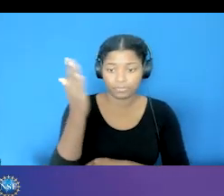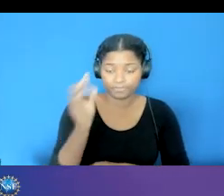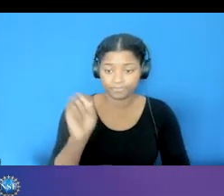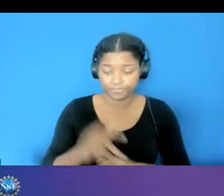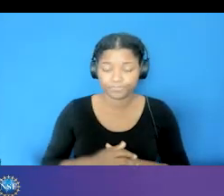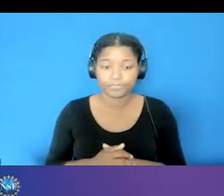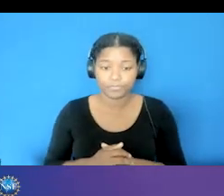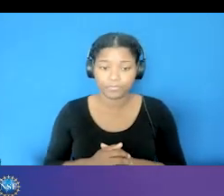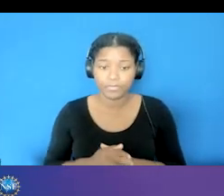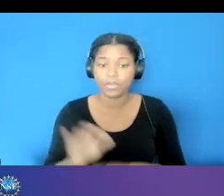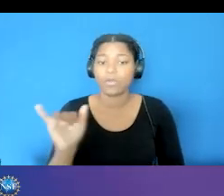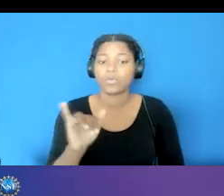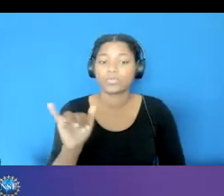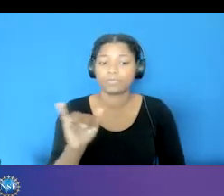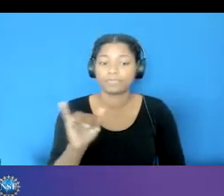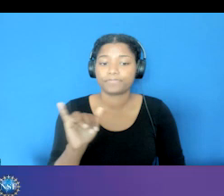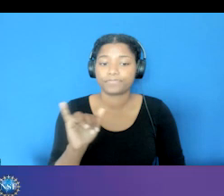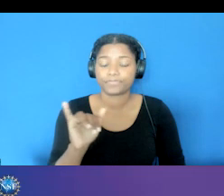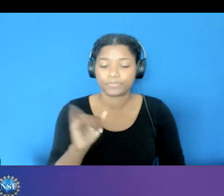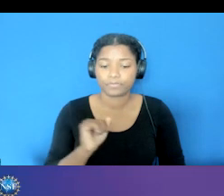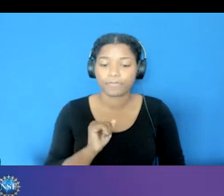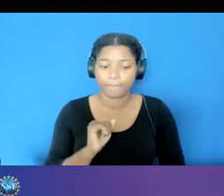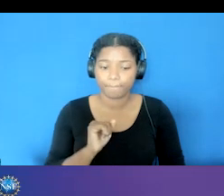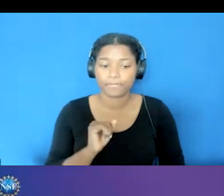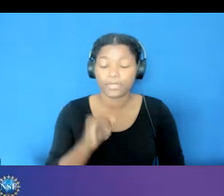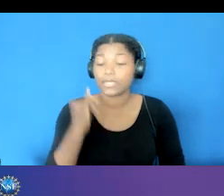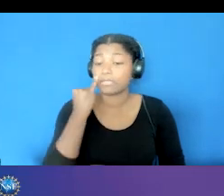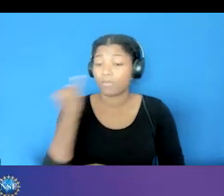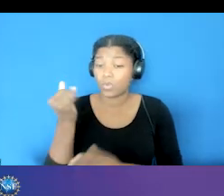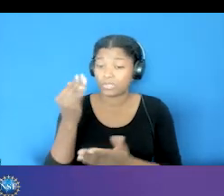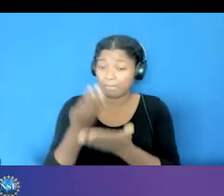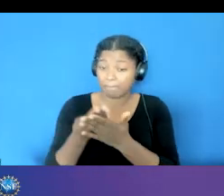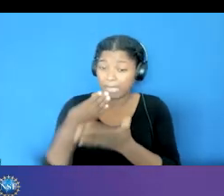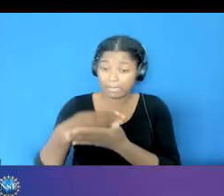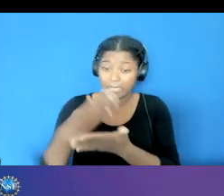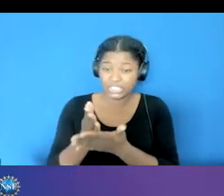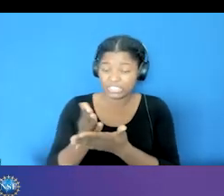Okay? Also, unallowable or unjustified budget items: My colleague,